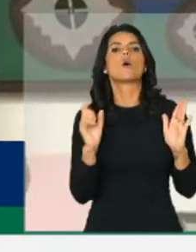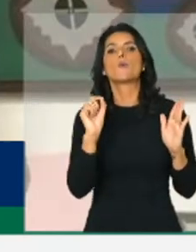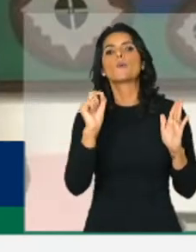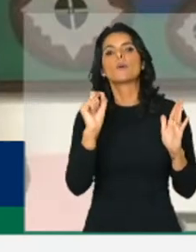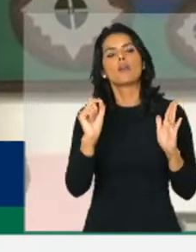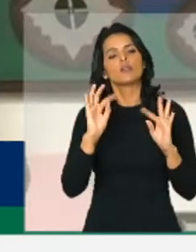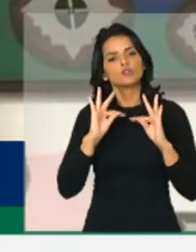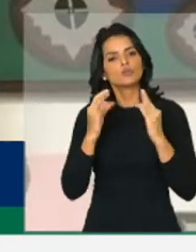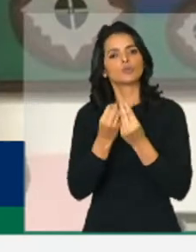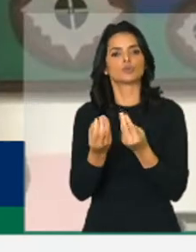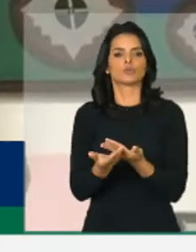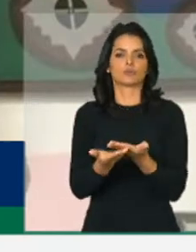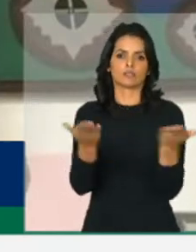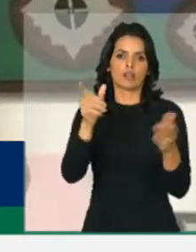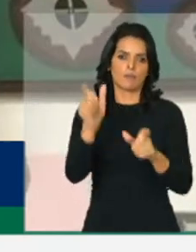PELA REFORMA TRABALHISTA. E NÓS RECONHECEMOS QUE AINDA